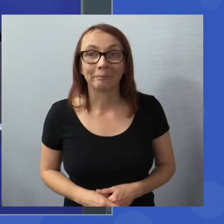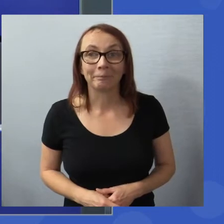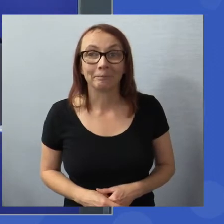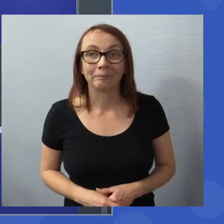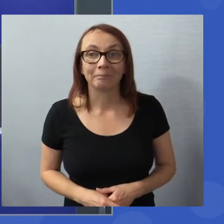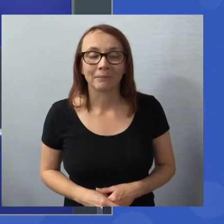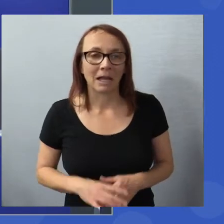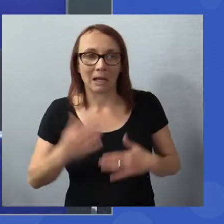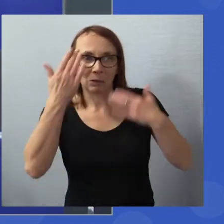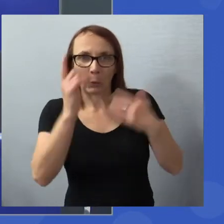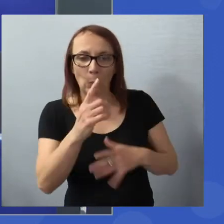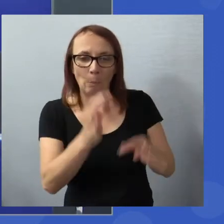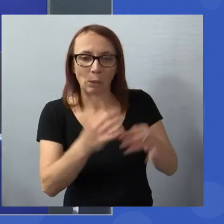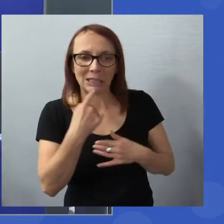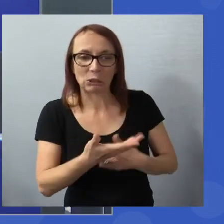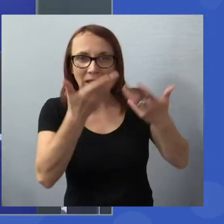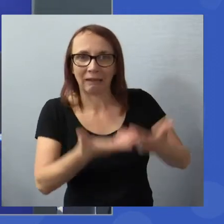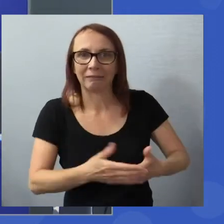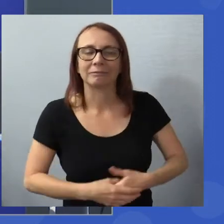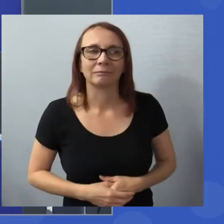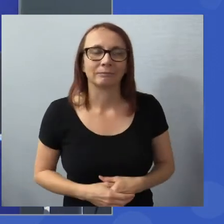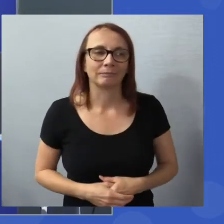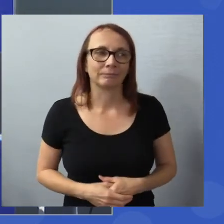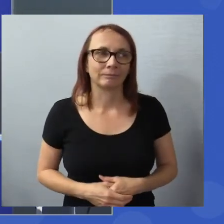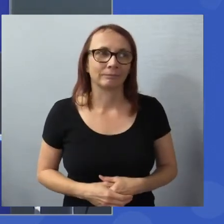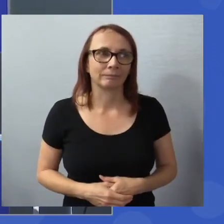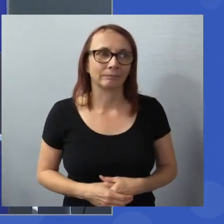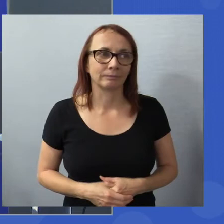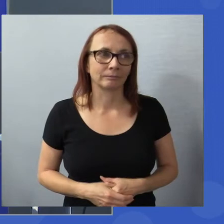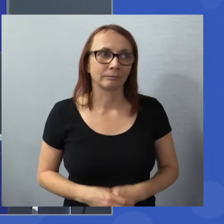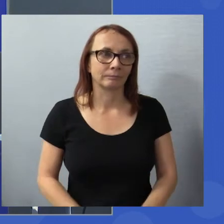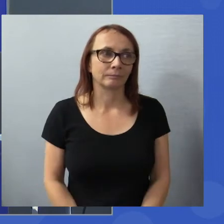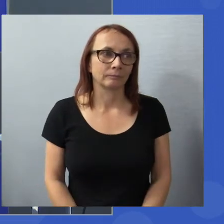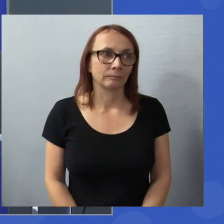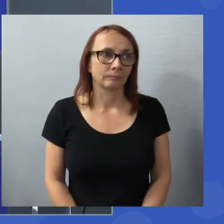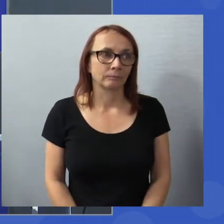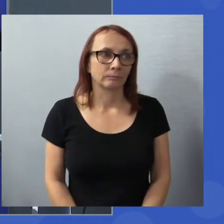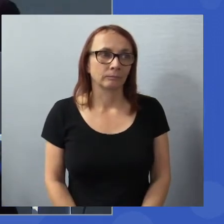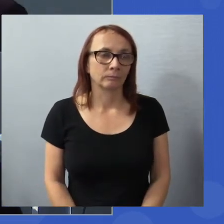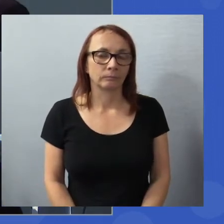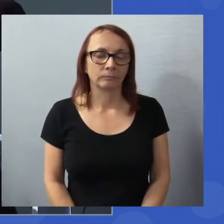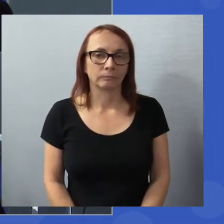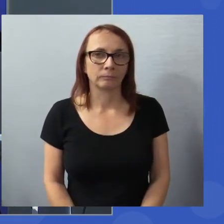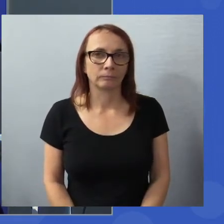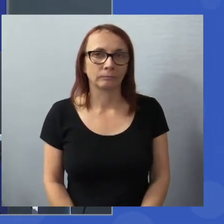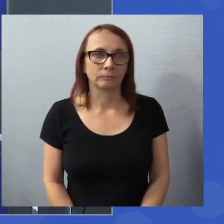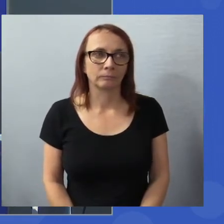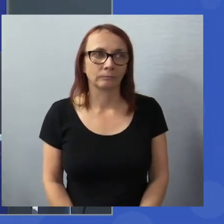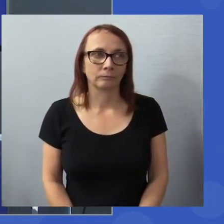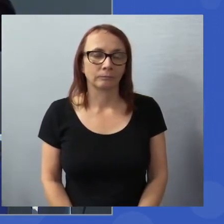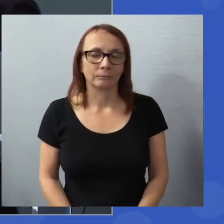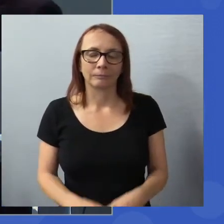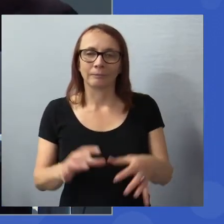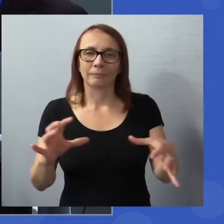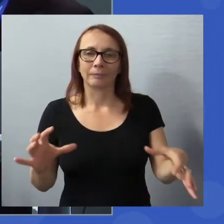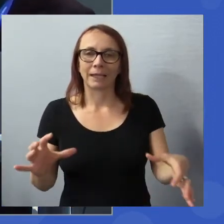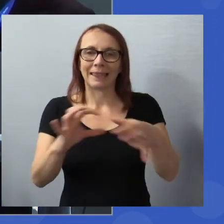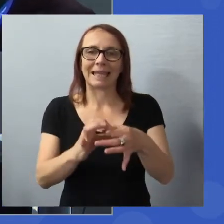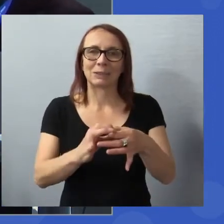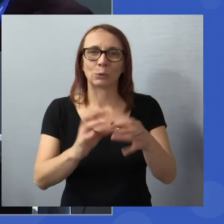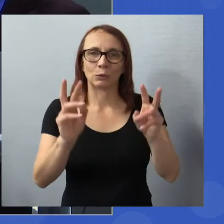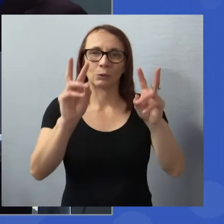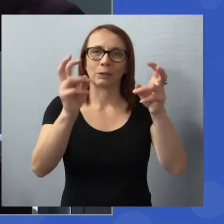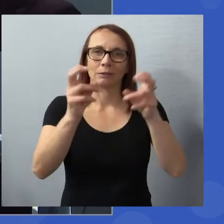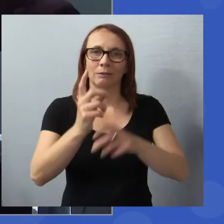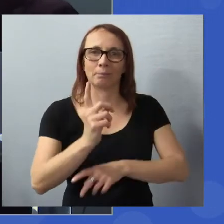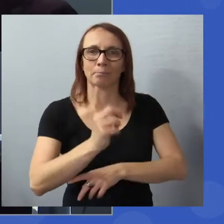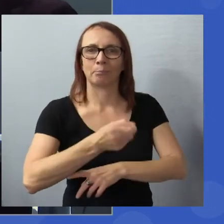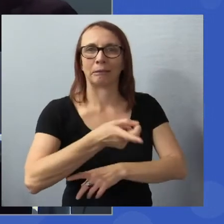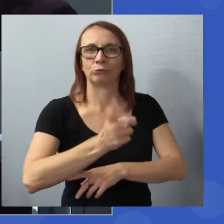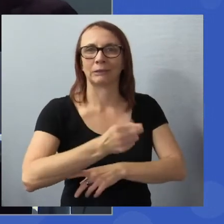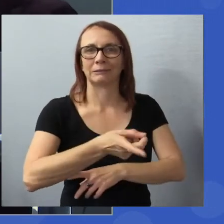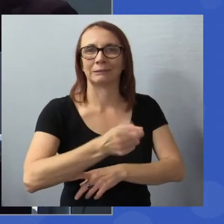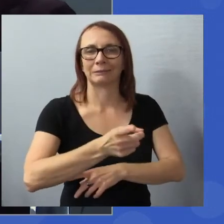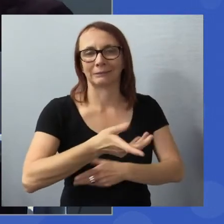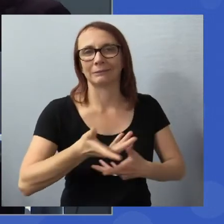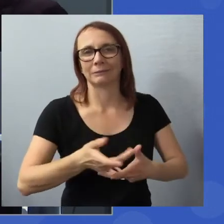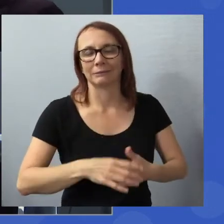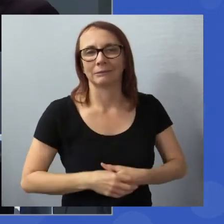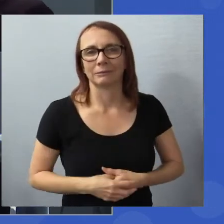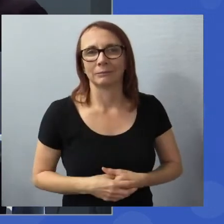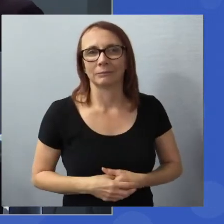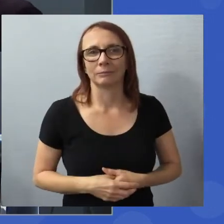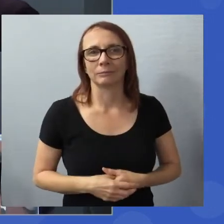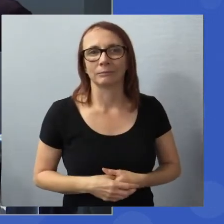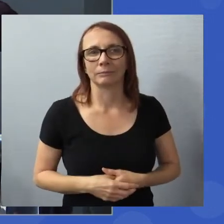the politicians say about it so we've got a question here along and at our